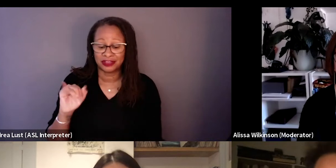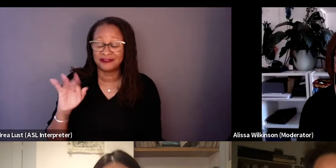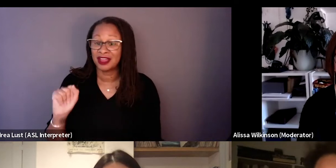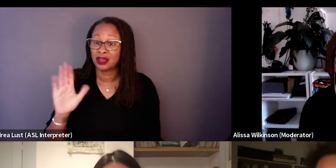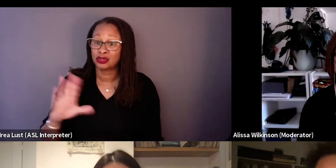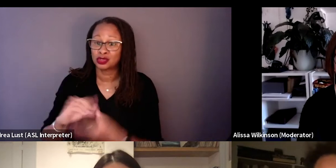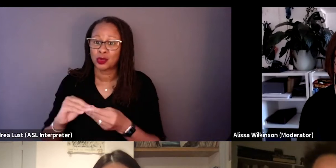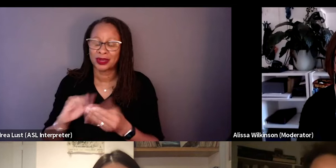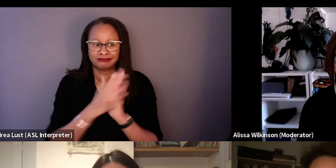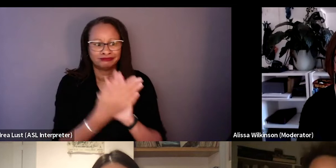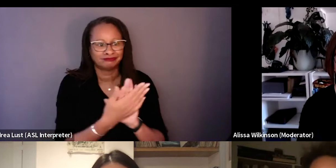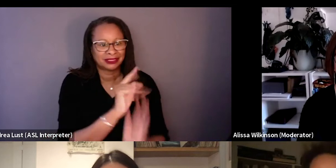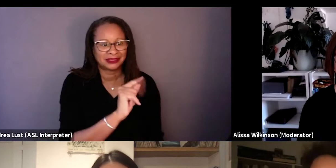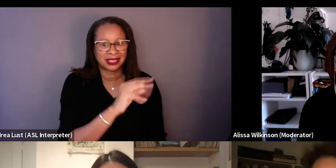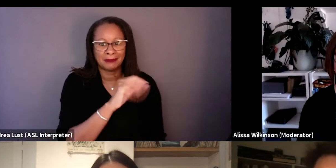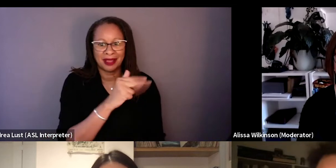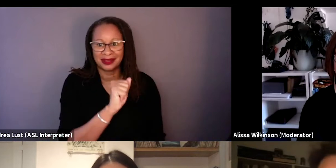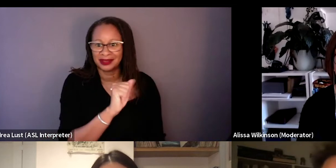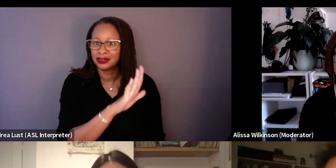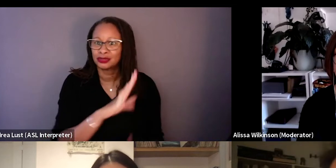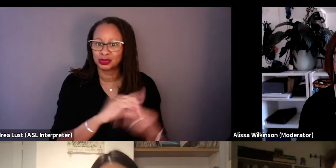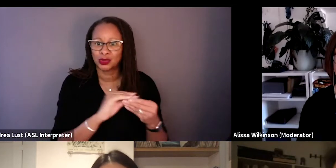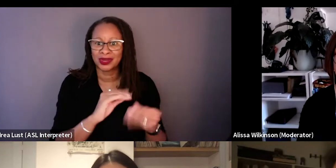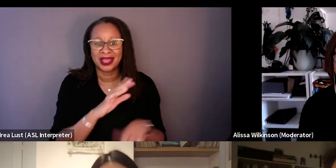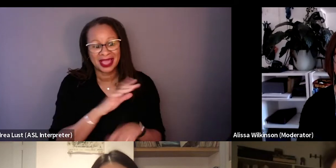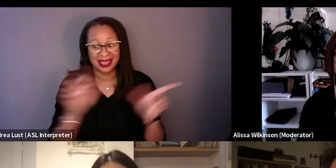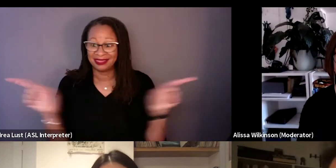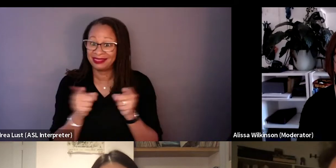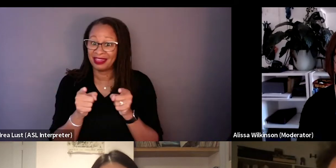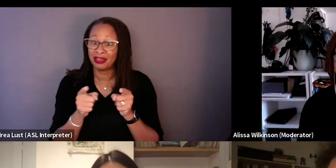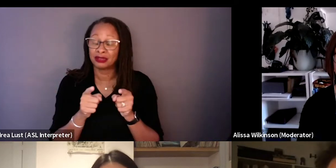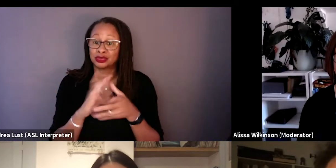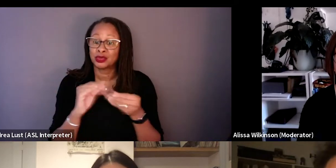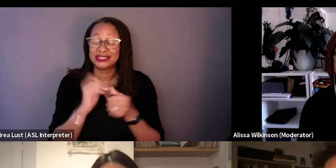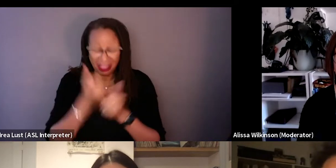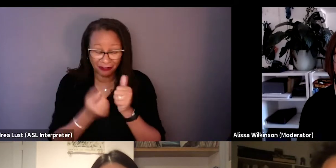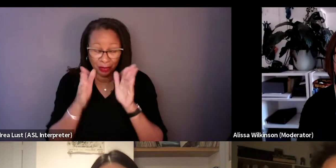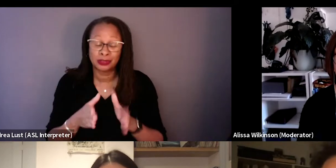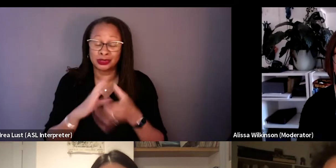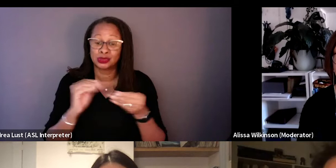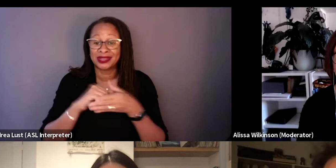And Tamana's story is everybody's story in Afghanistan. And I think this,